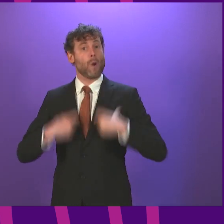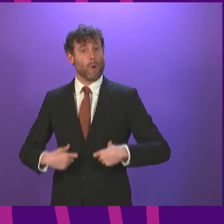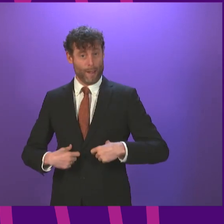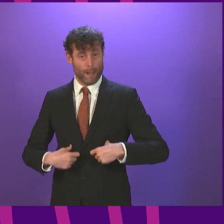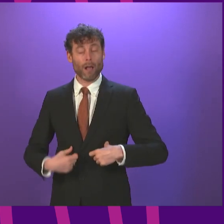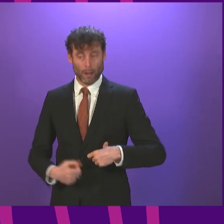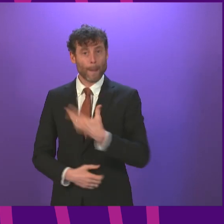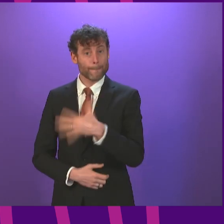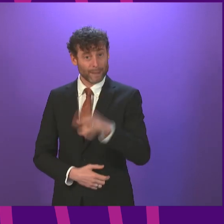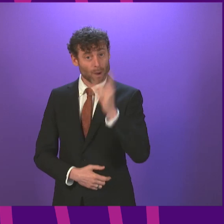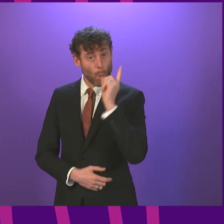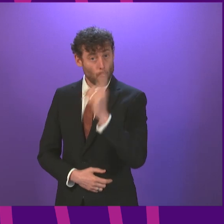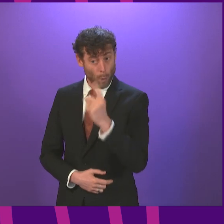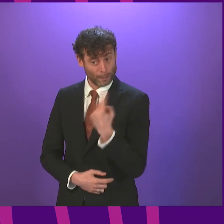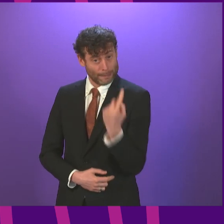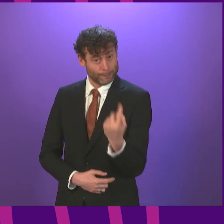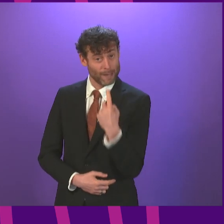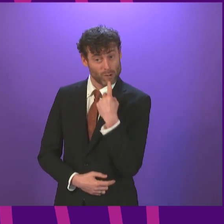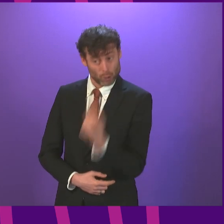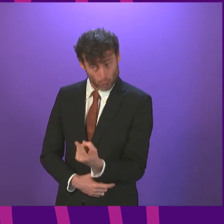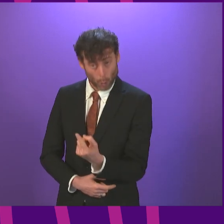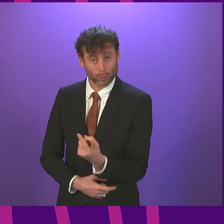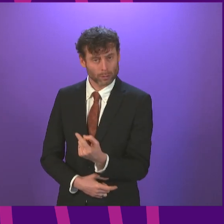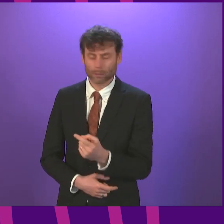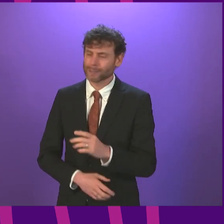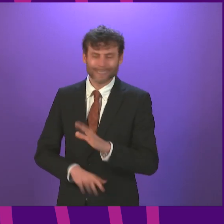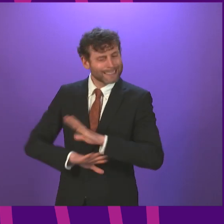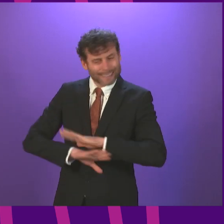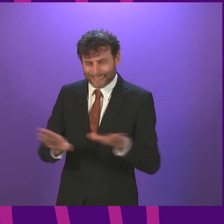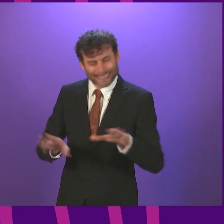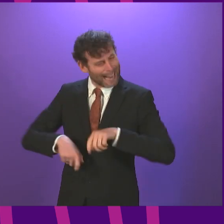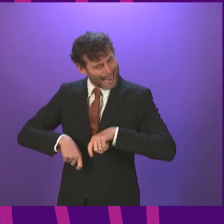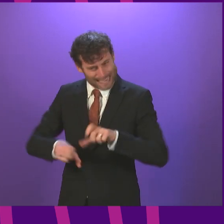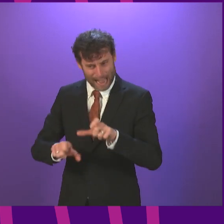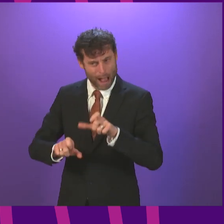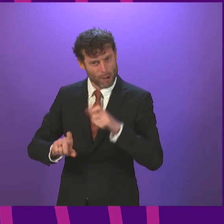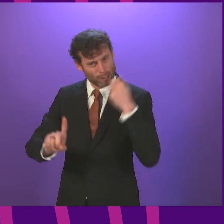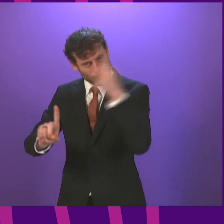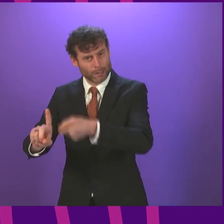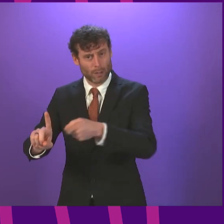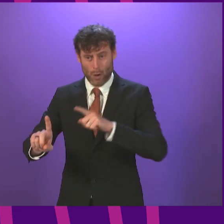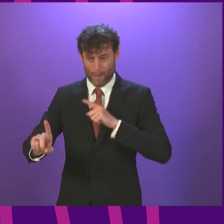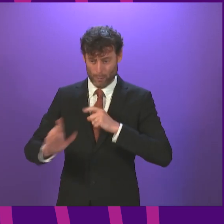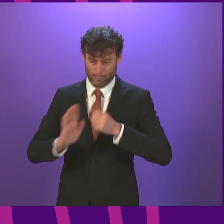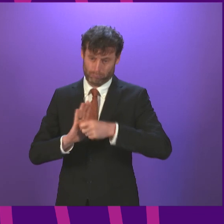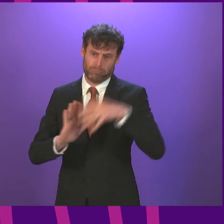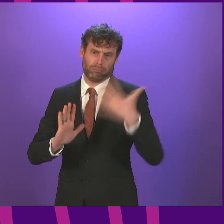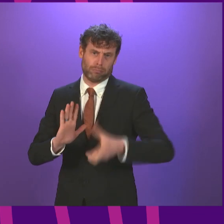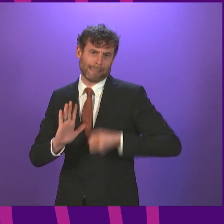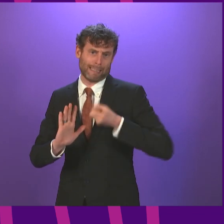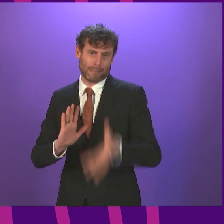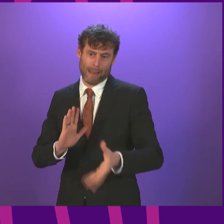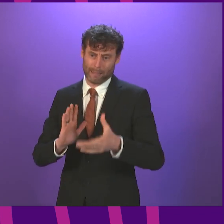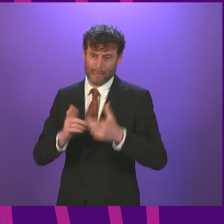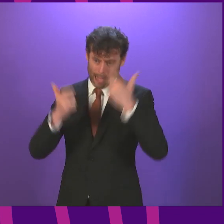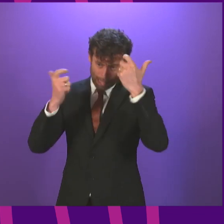First Minister personally not to “plough on regardless” because of “the large expenses bill that would inevitably arise”.